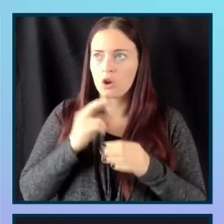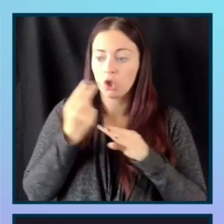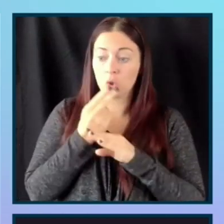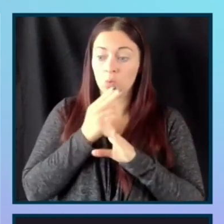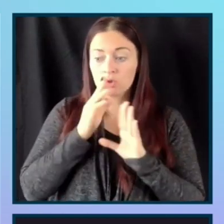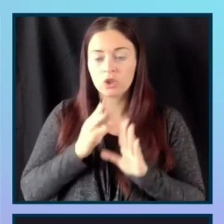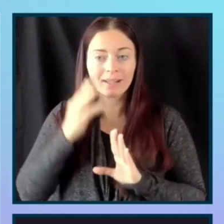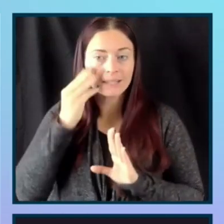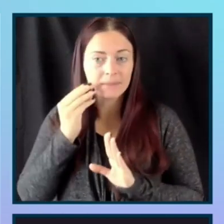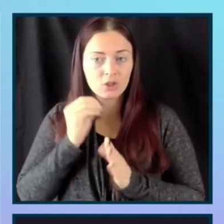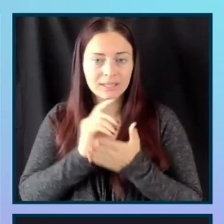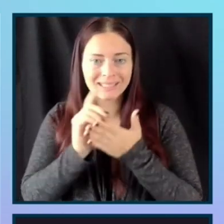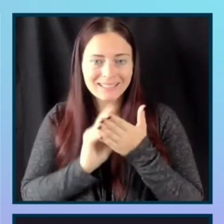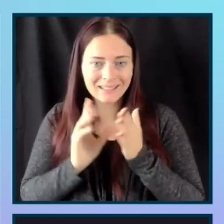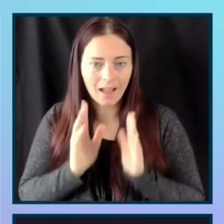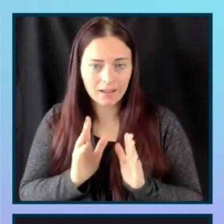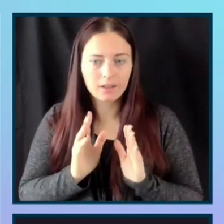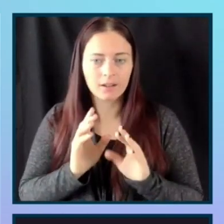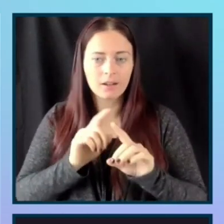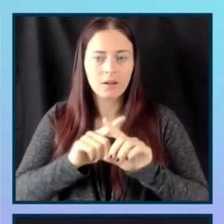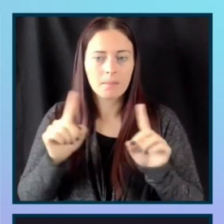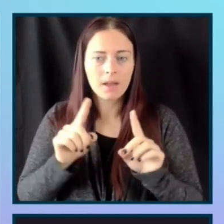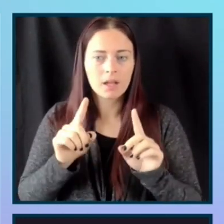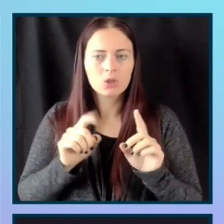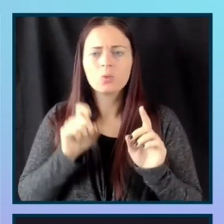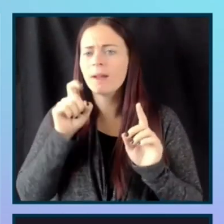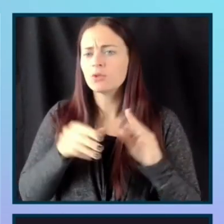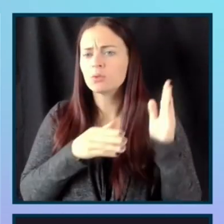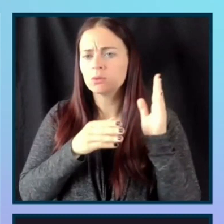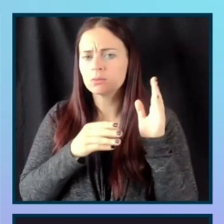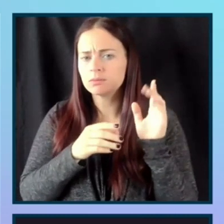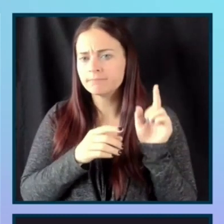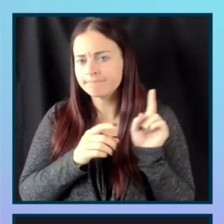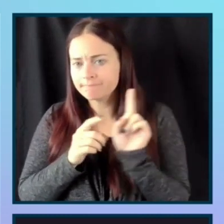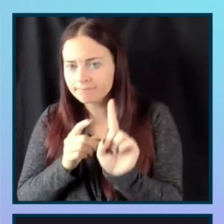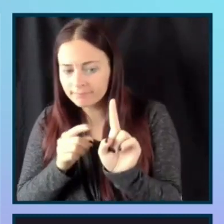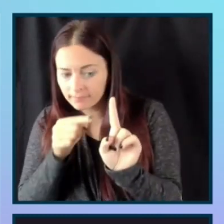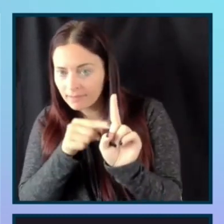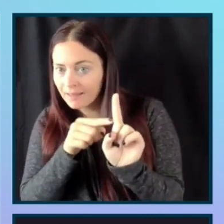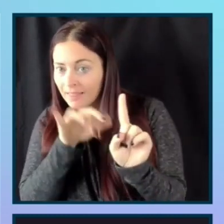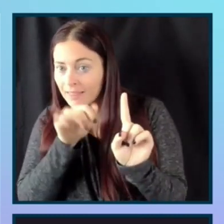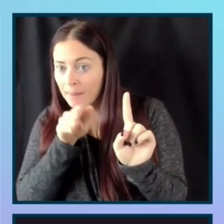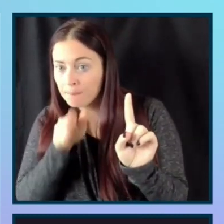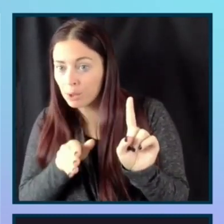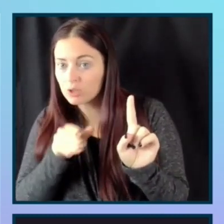And actually, bringing a technical person to the user testing session can give you so much benefit.